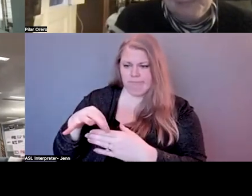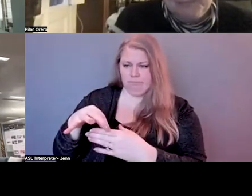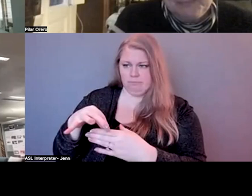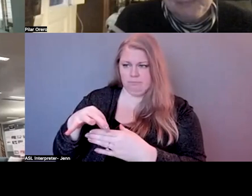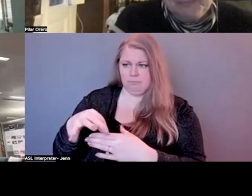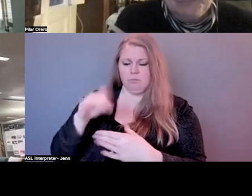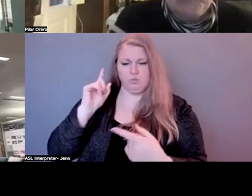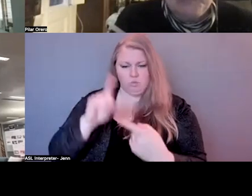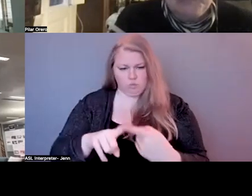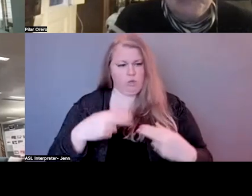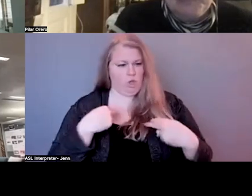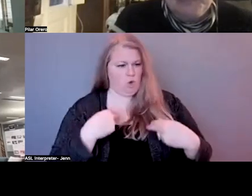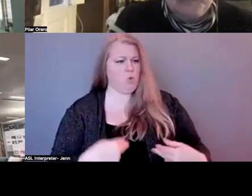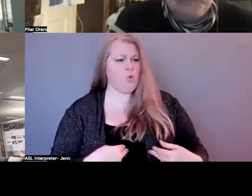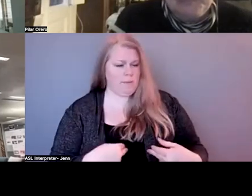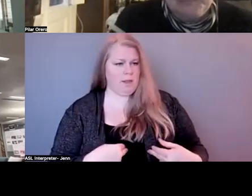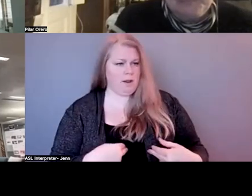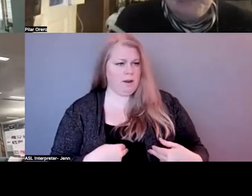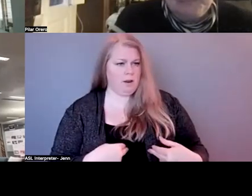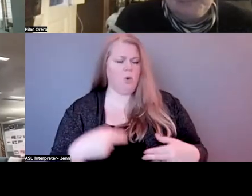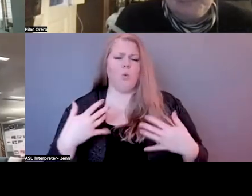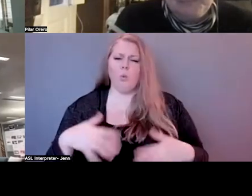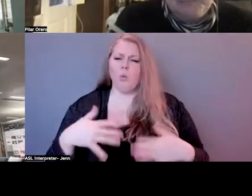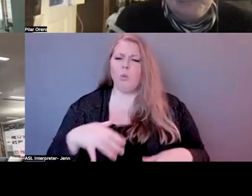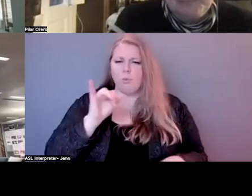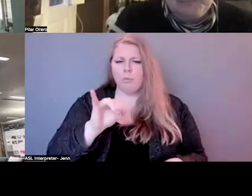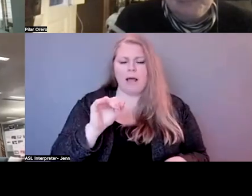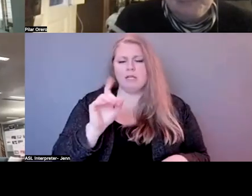the to the human, that is where a lot of failure happens.